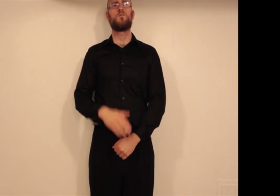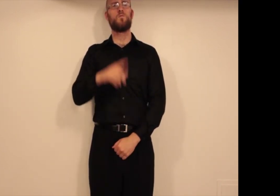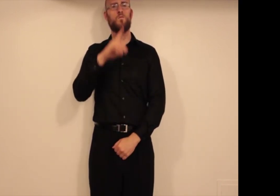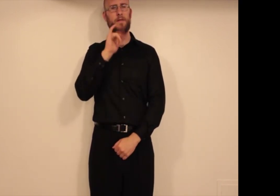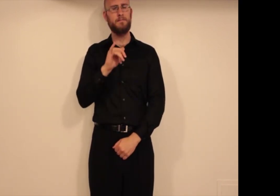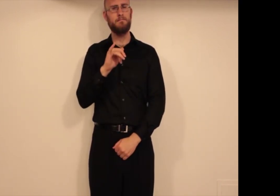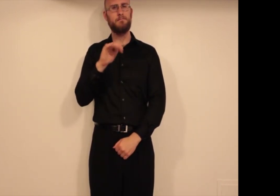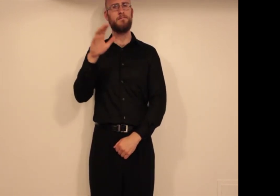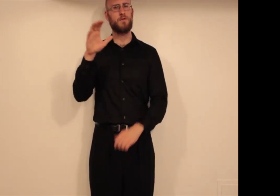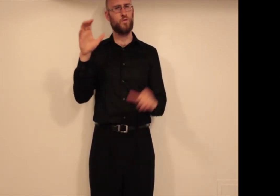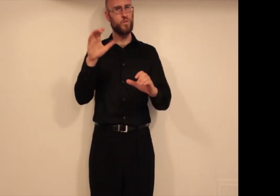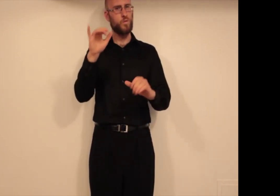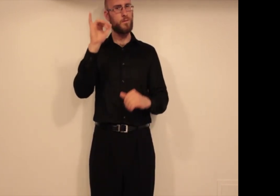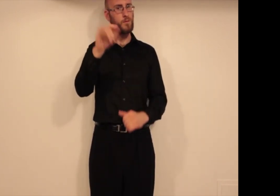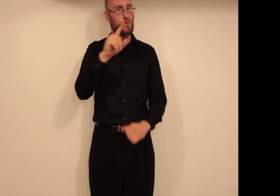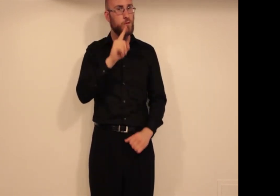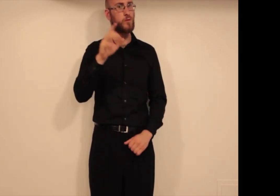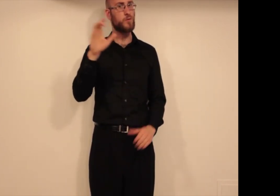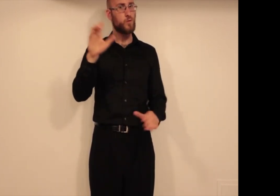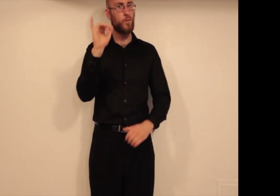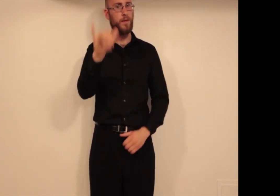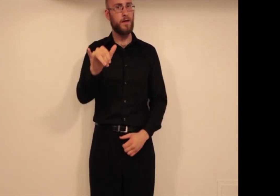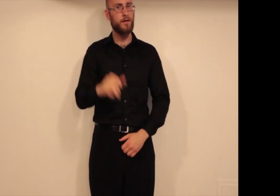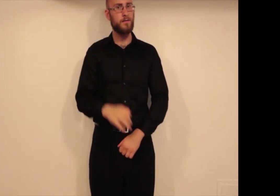Are you sure you did that?